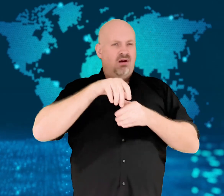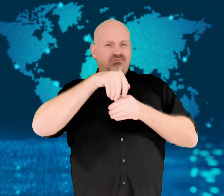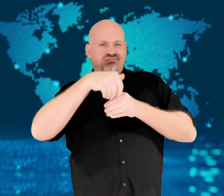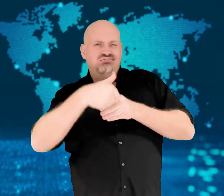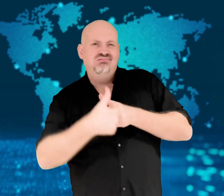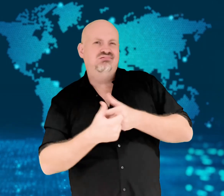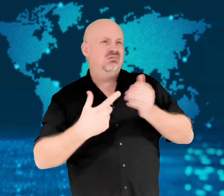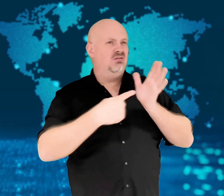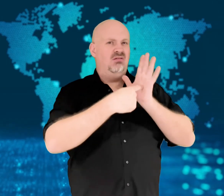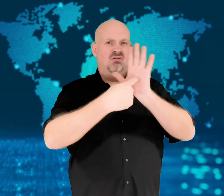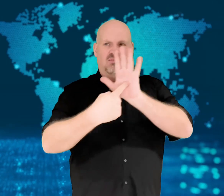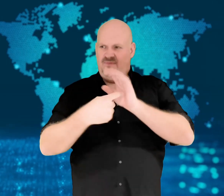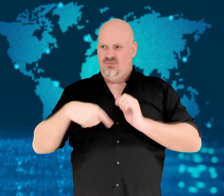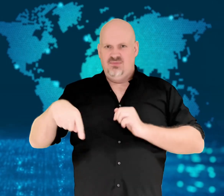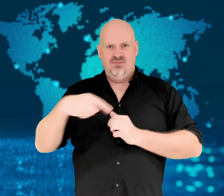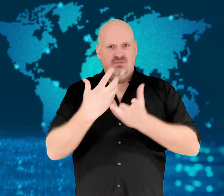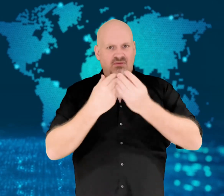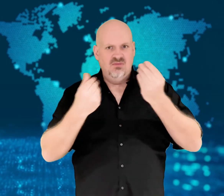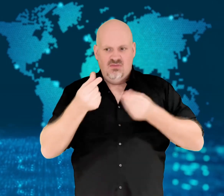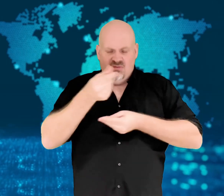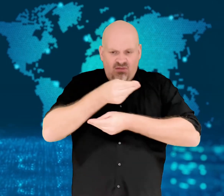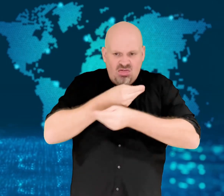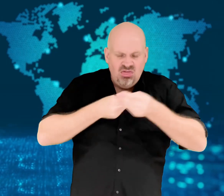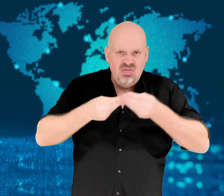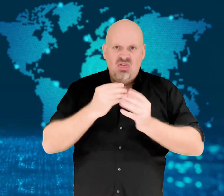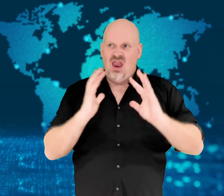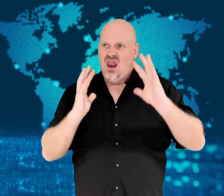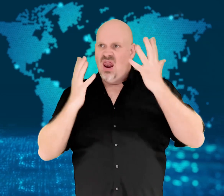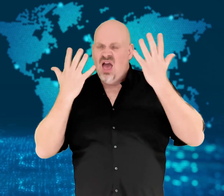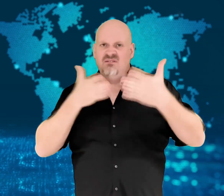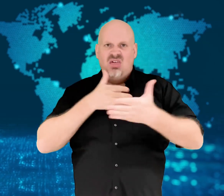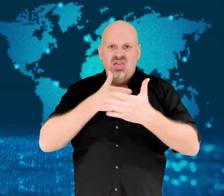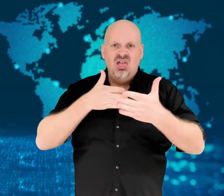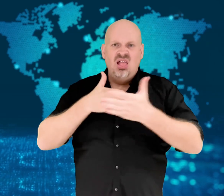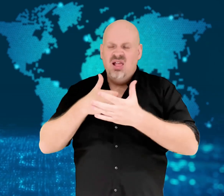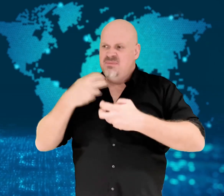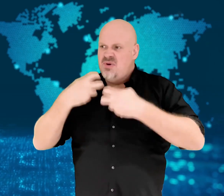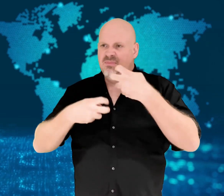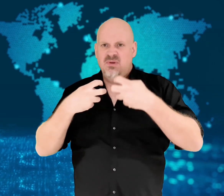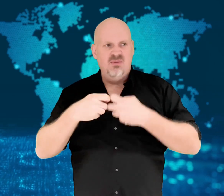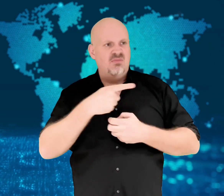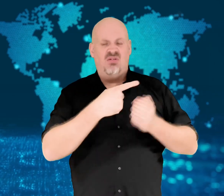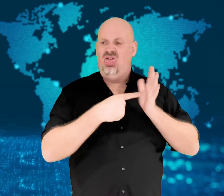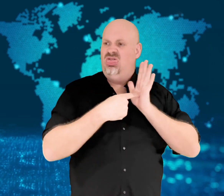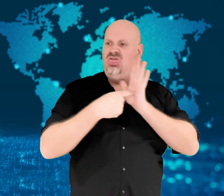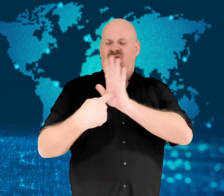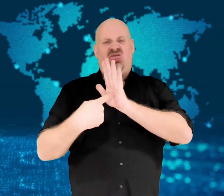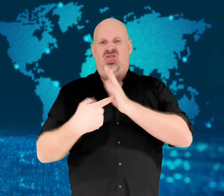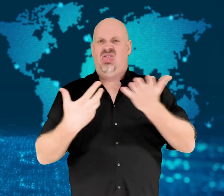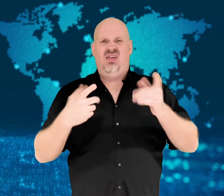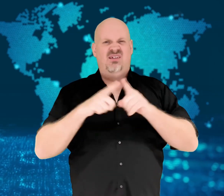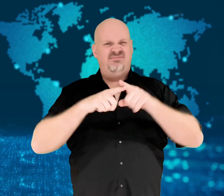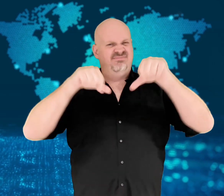The protesters are calling the lavish ceremony a "slap in the face"